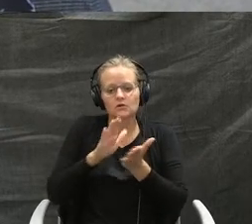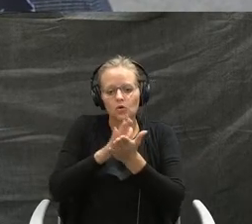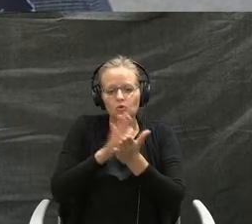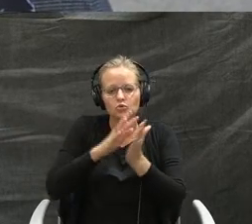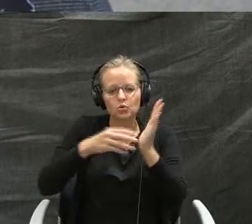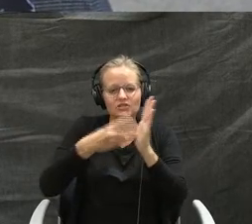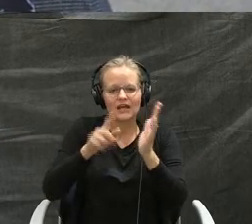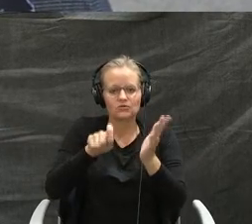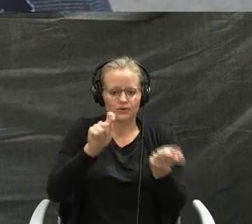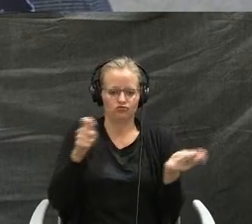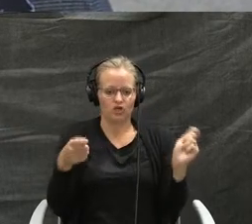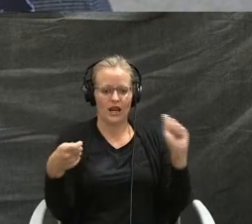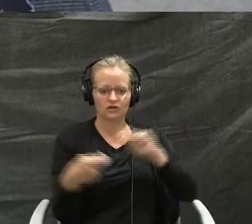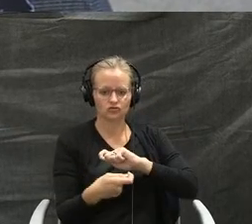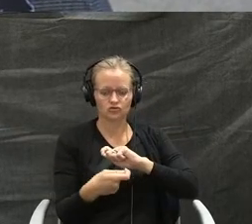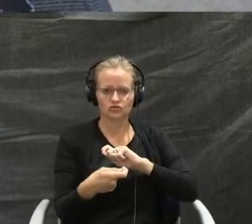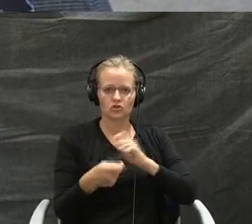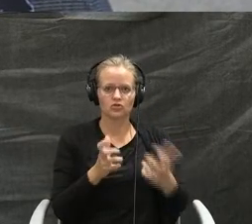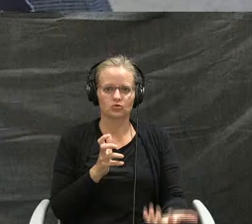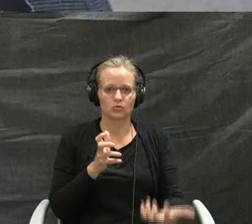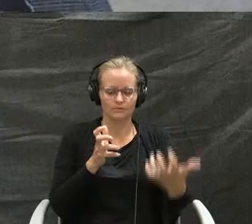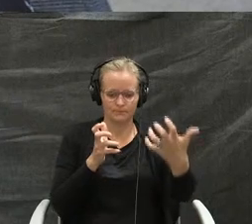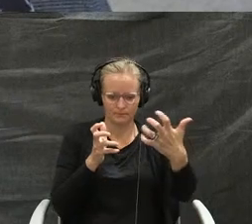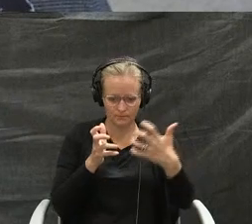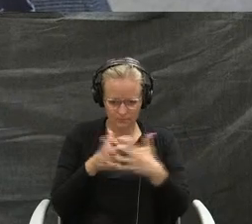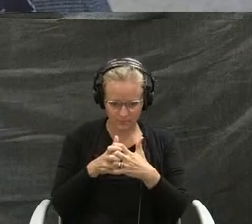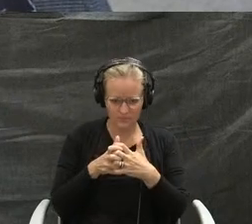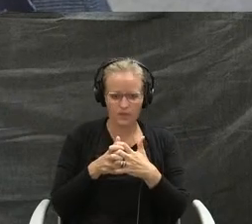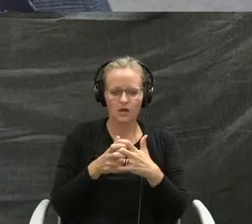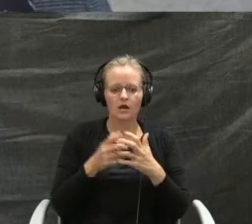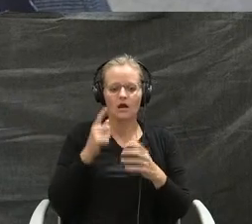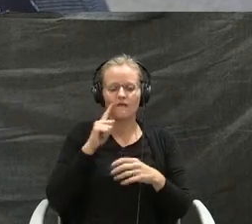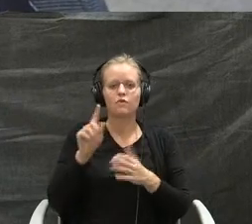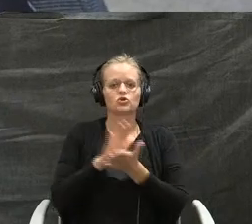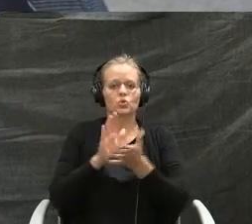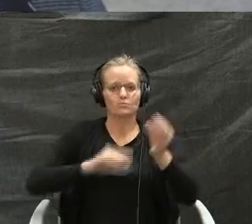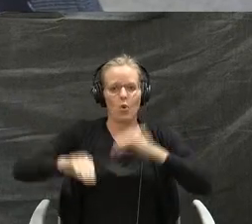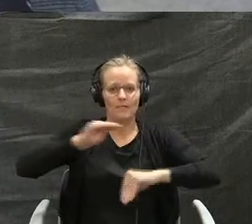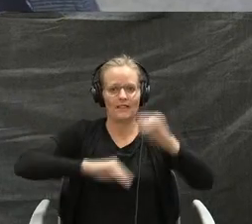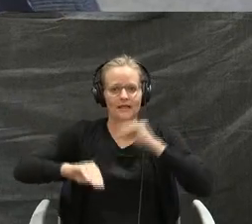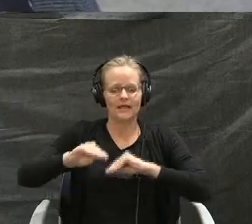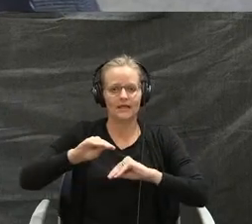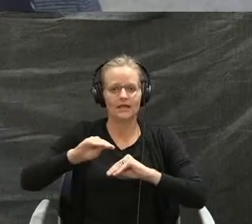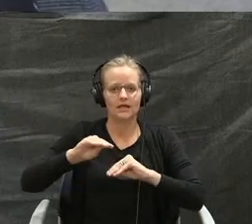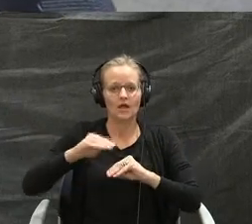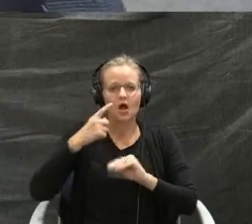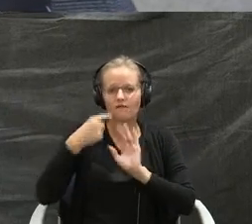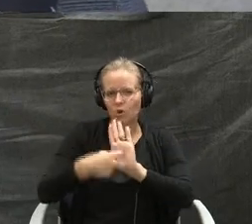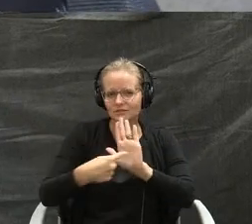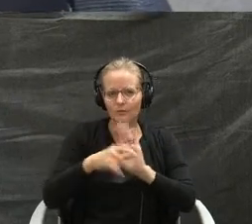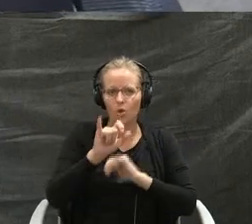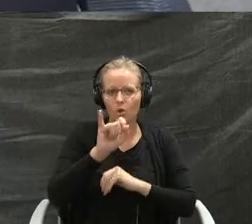mobility during the day and mitigate the risk? For instance, should you have teachers travel to classrooms for specials or